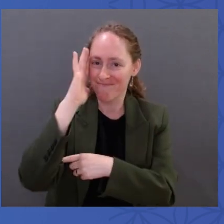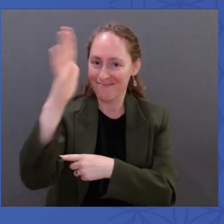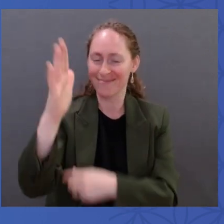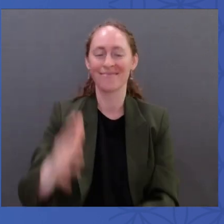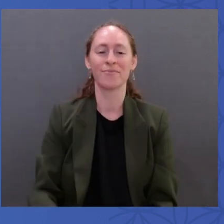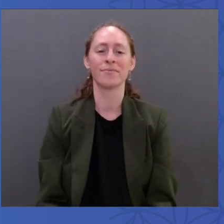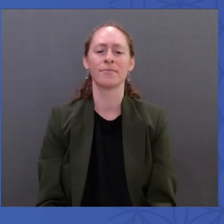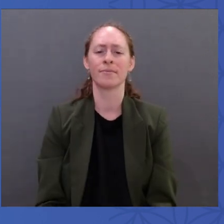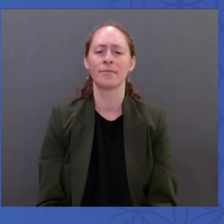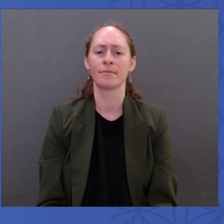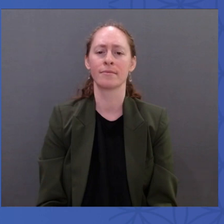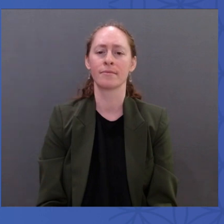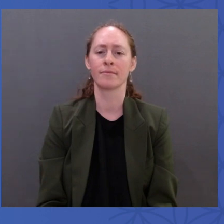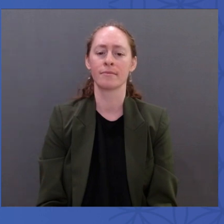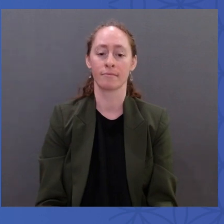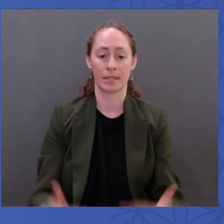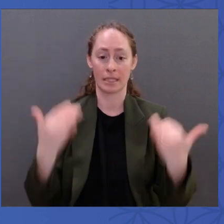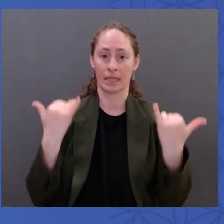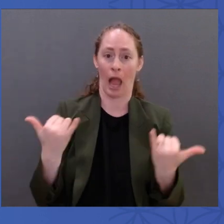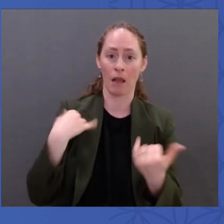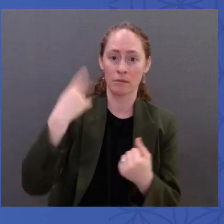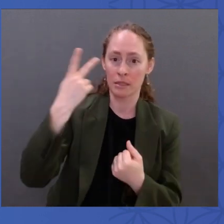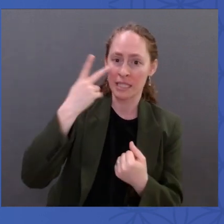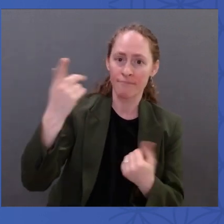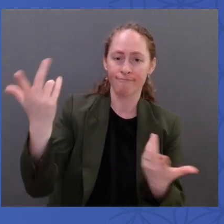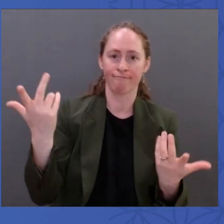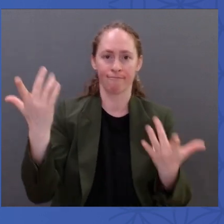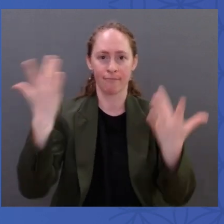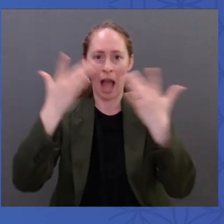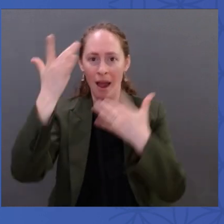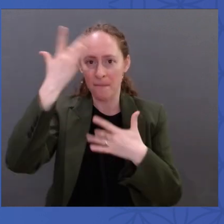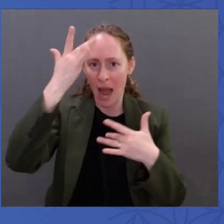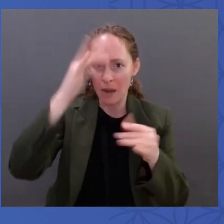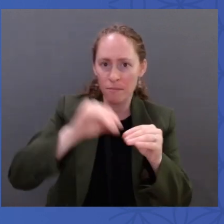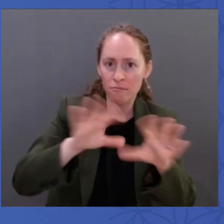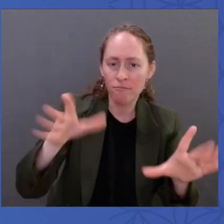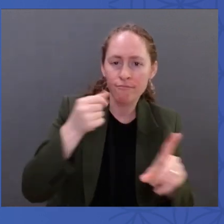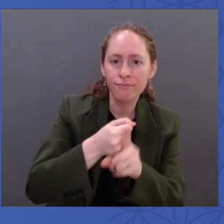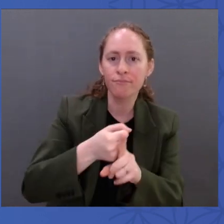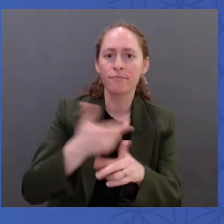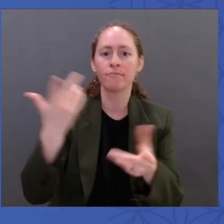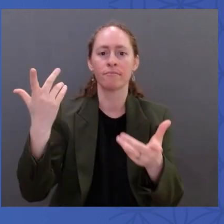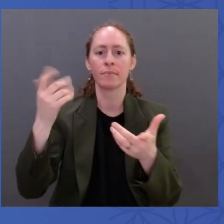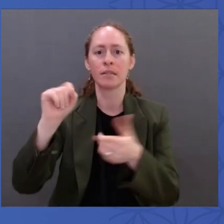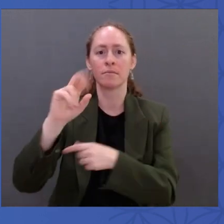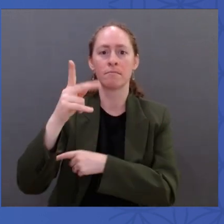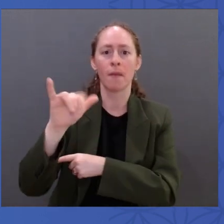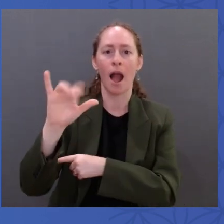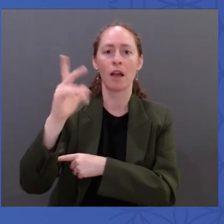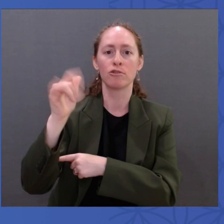climate change, food and energy insecurity. And other and numerous complex crises.